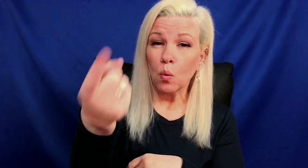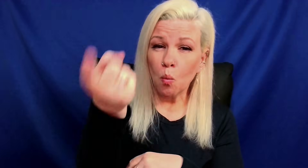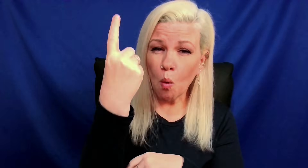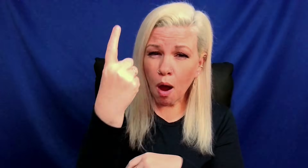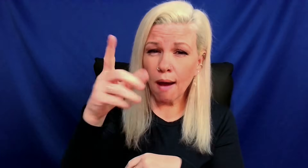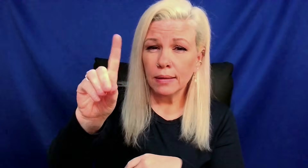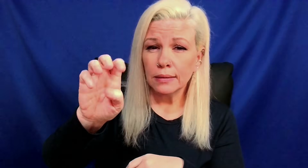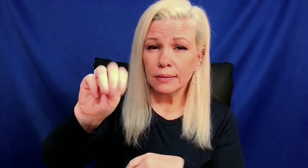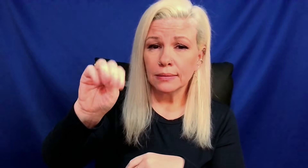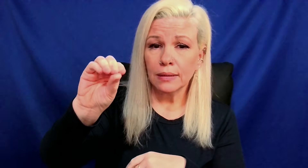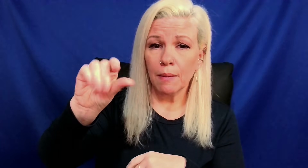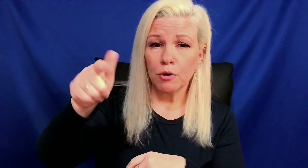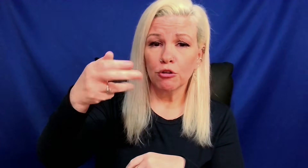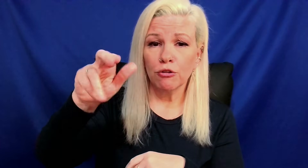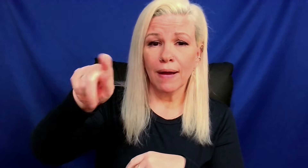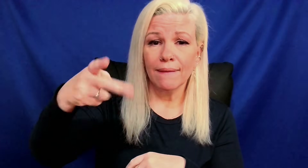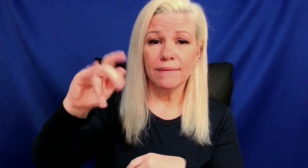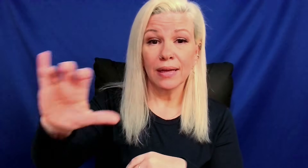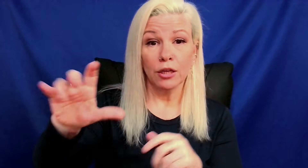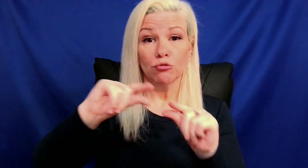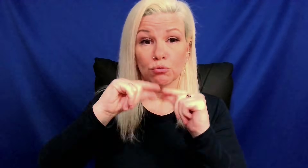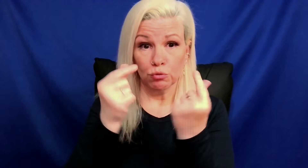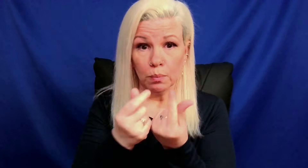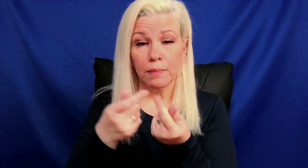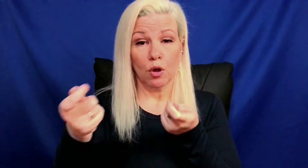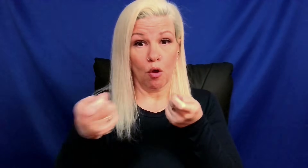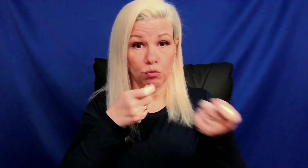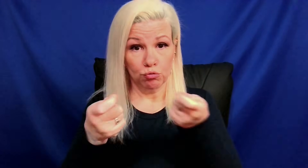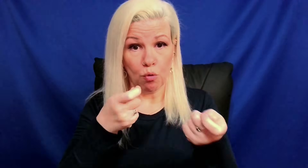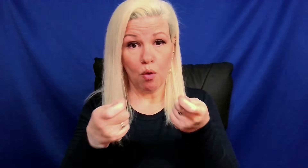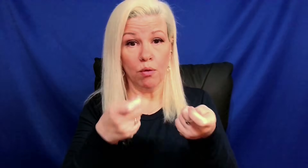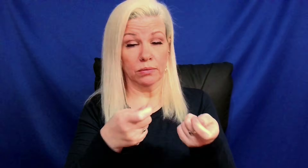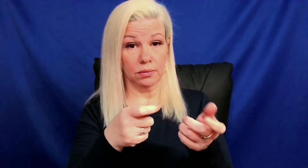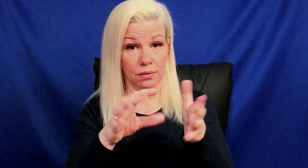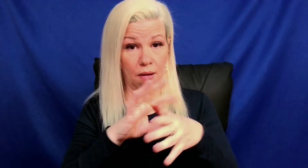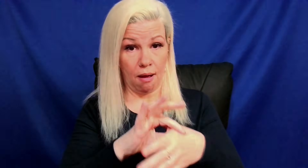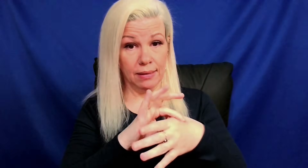If one demographic group controls content development,